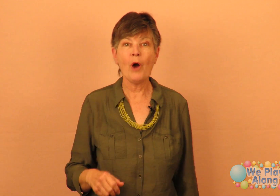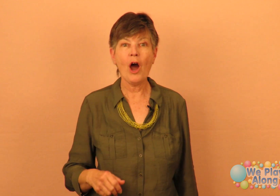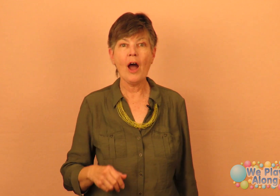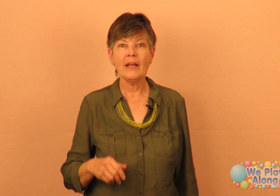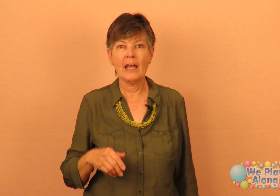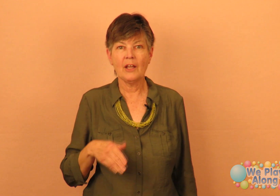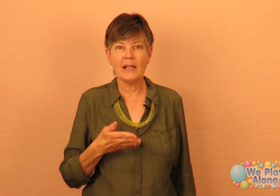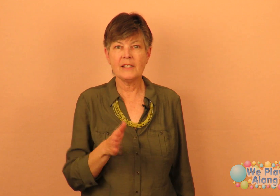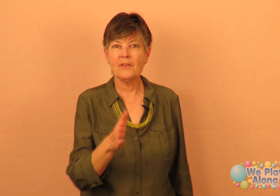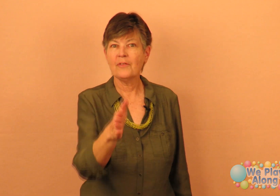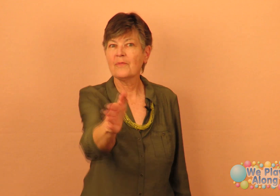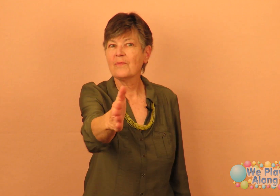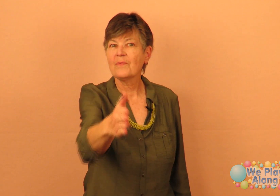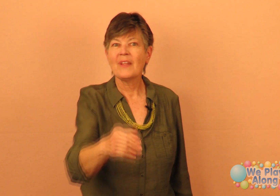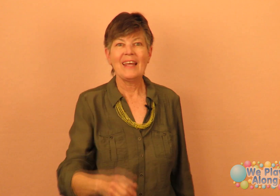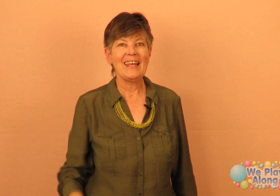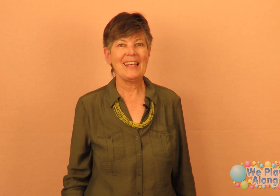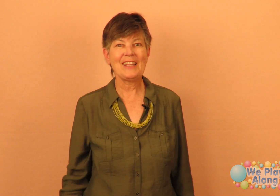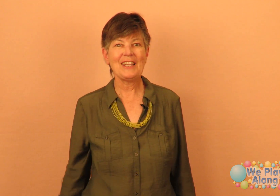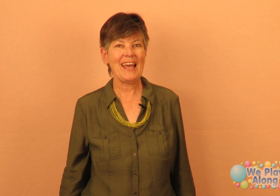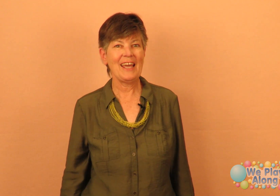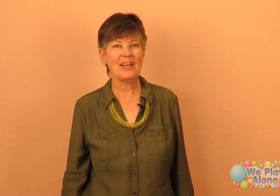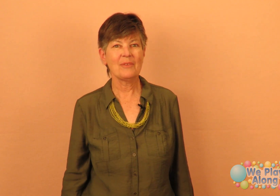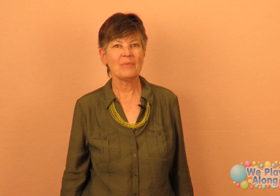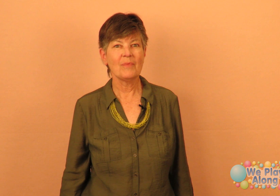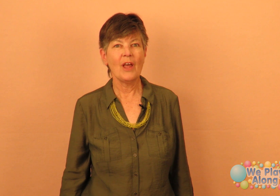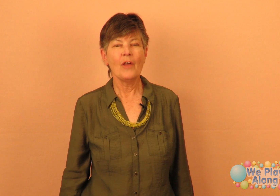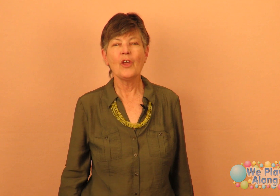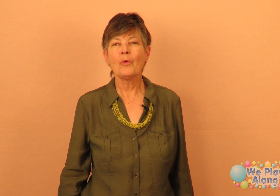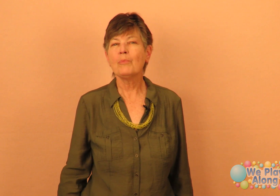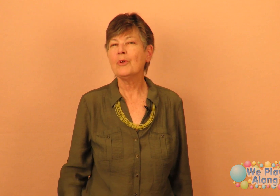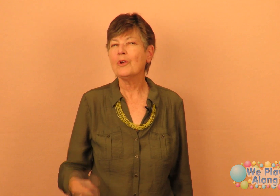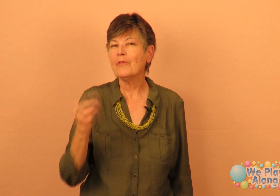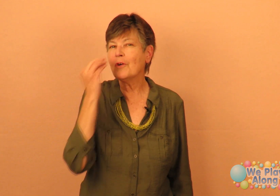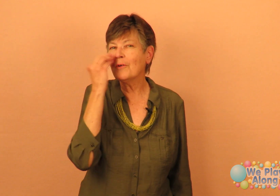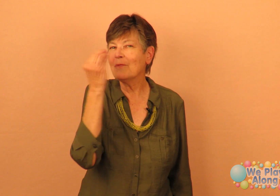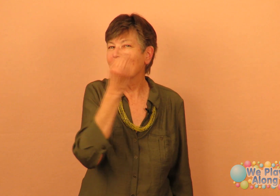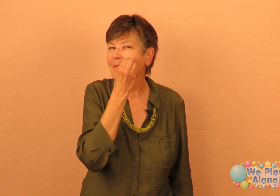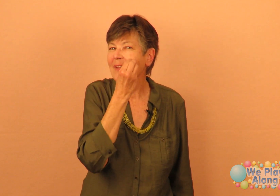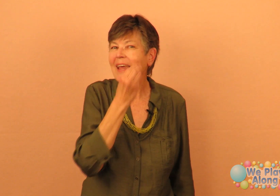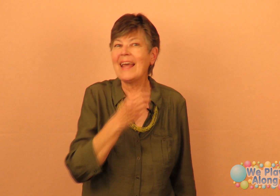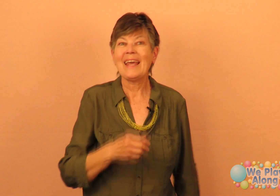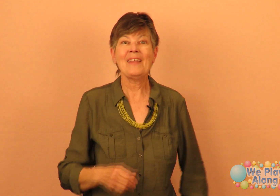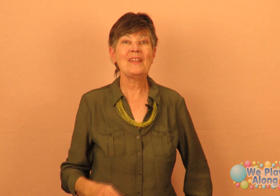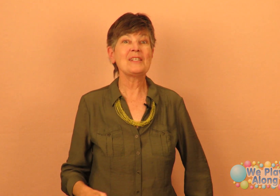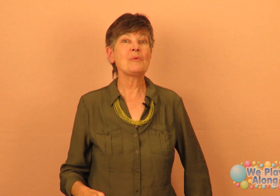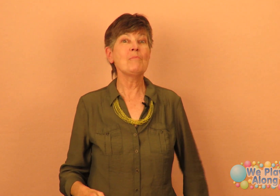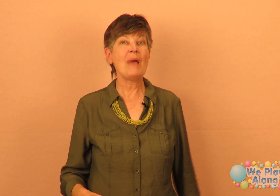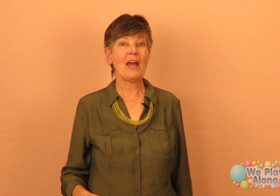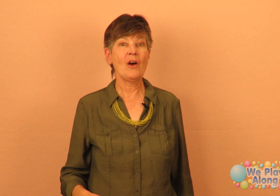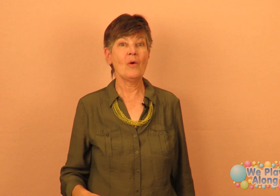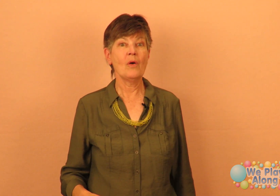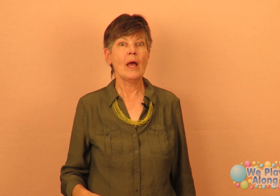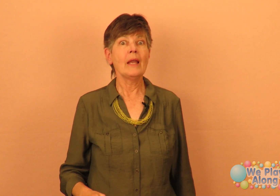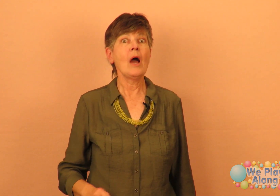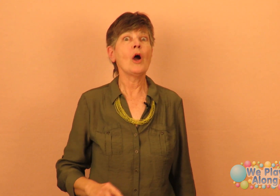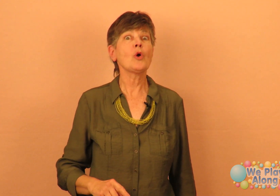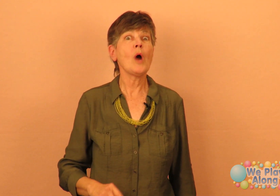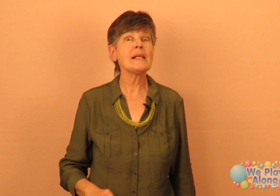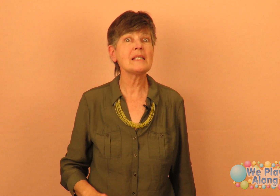pond and lots of in the lake there were beautiful in this meadow now across this